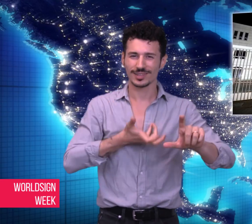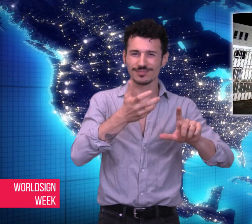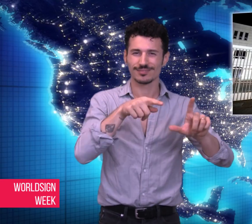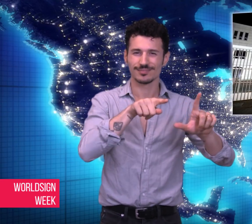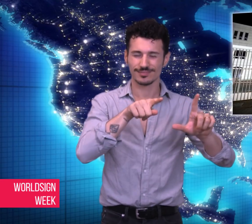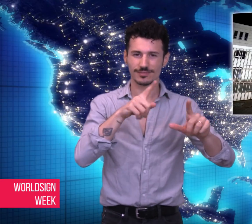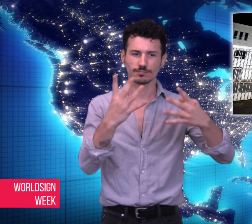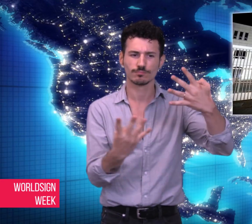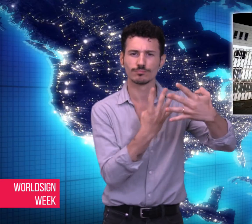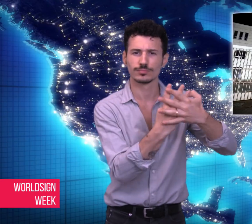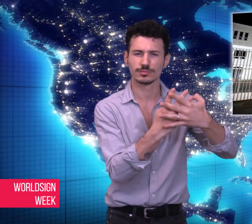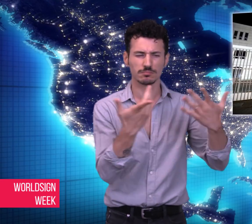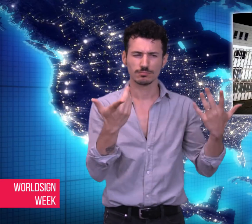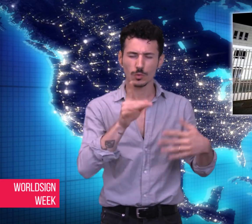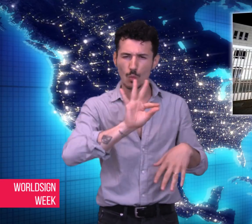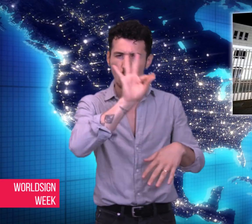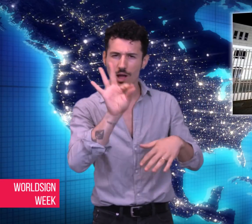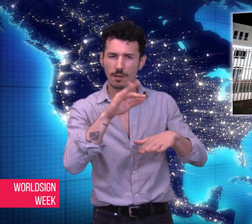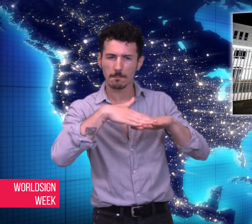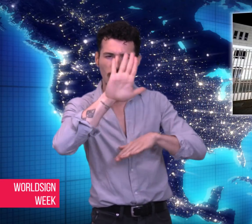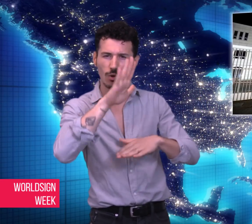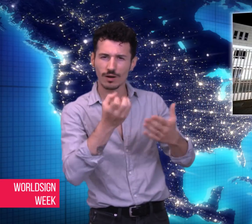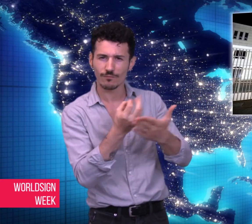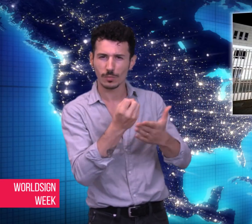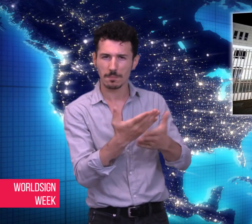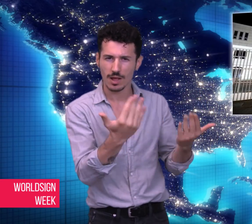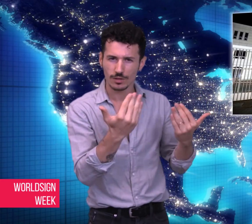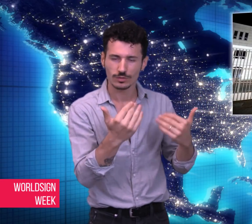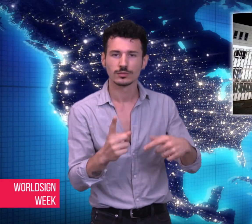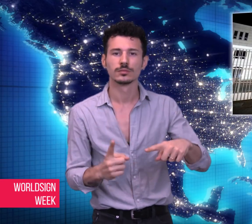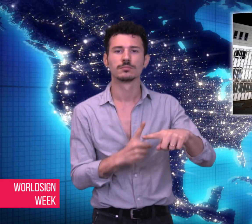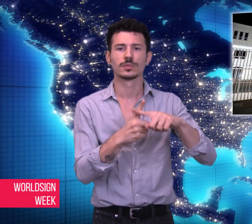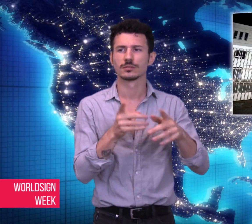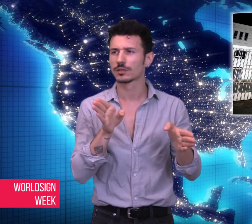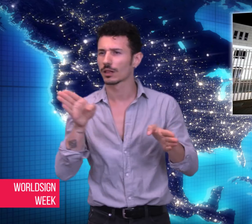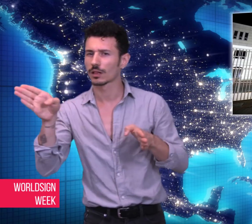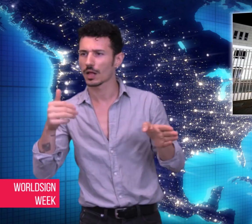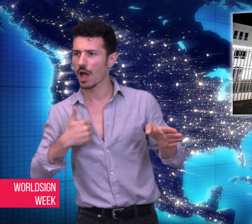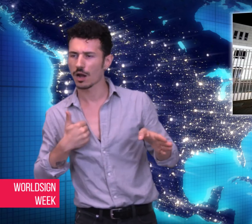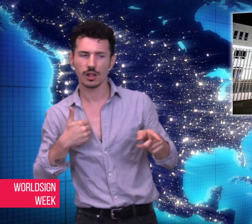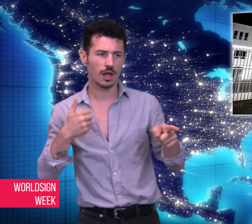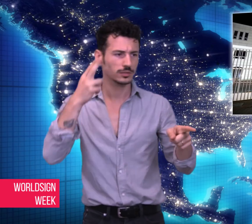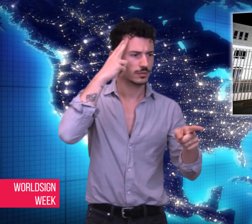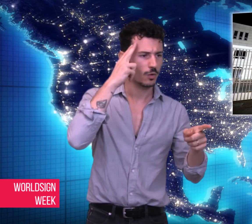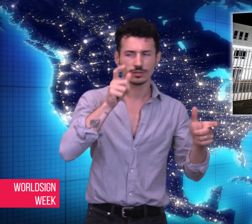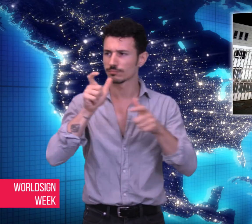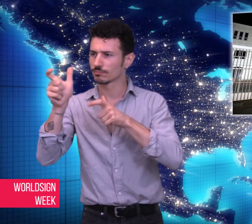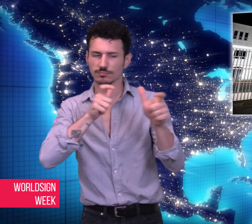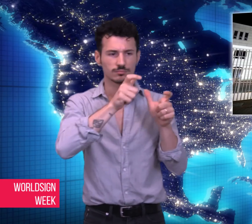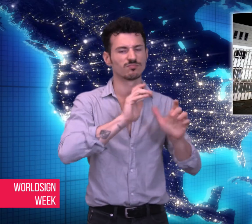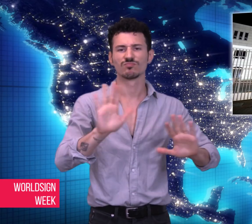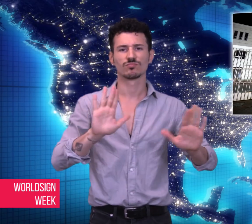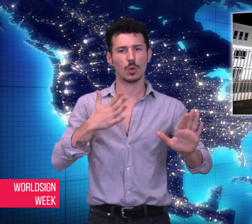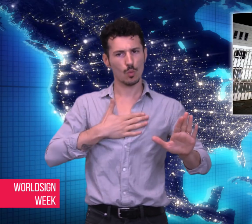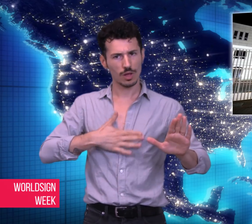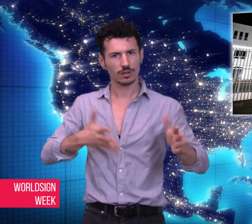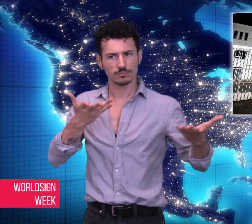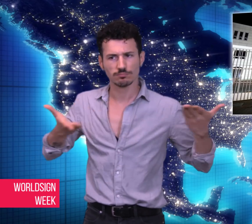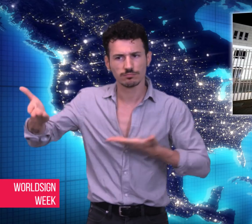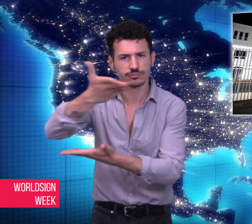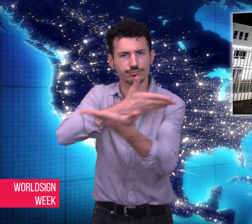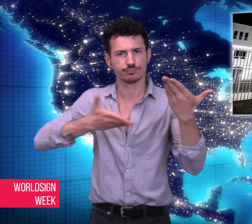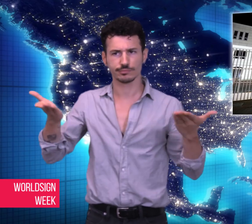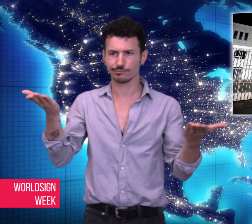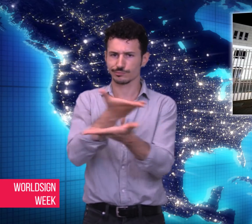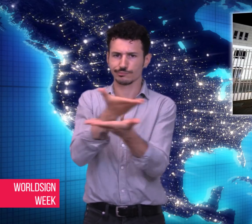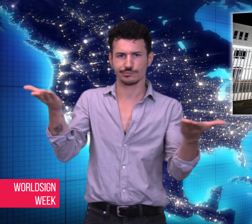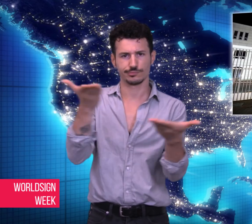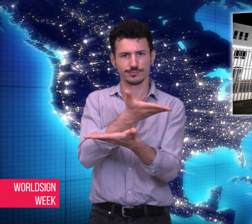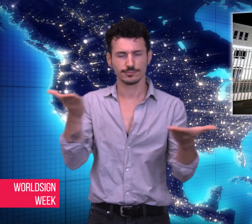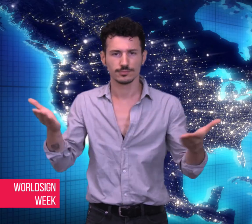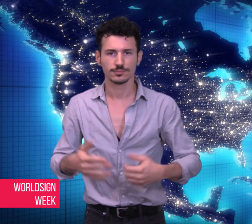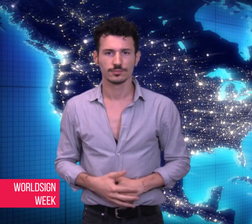relations... we are in favor of a dialogue."